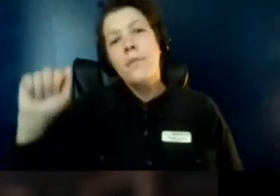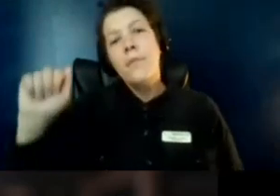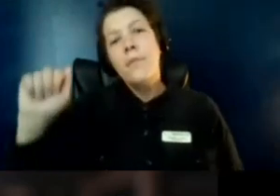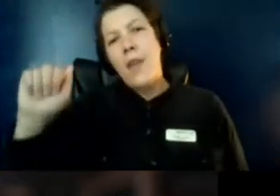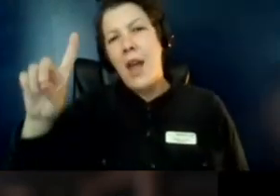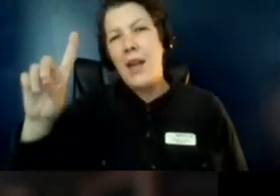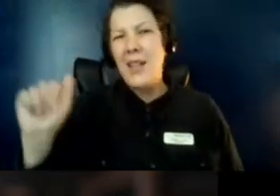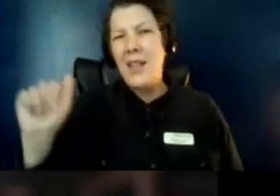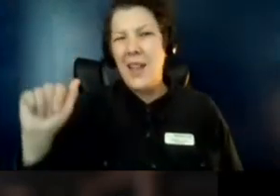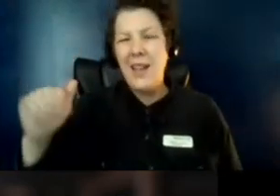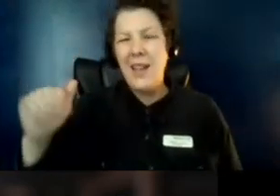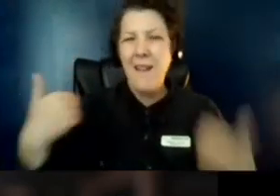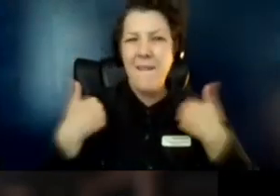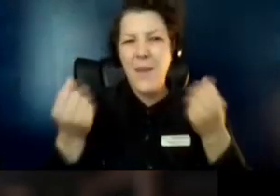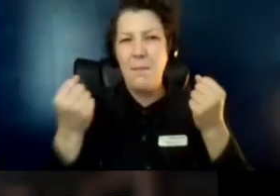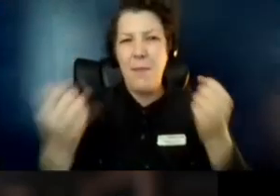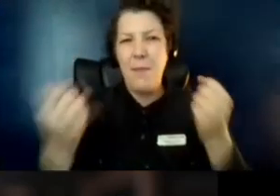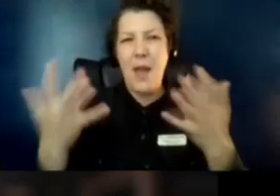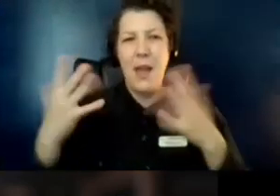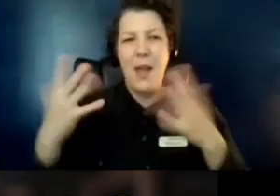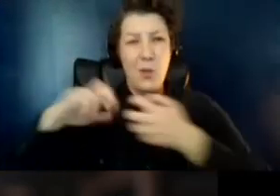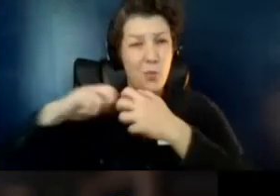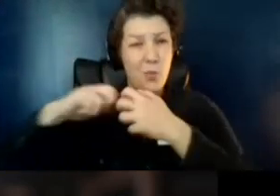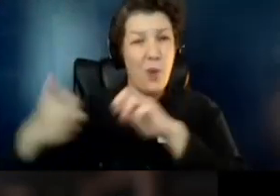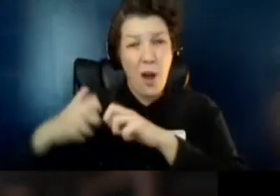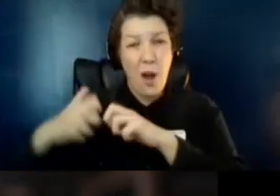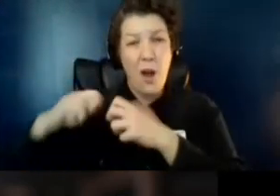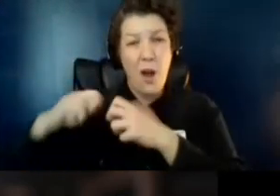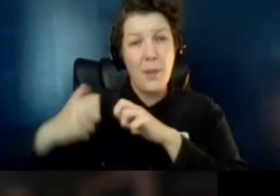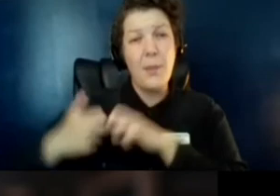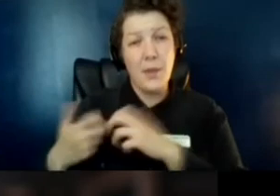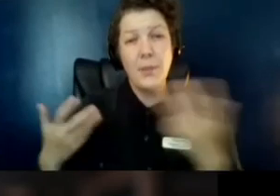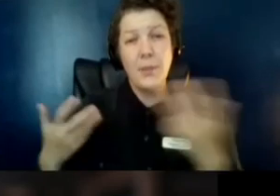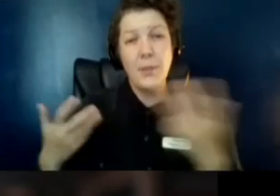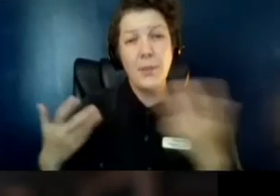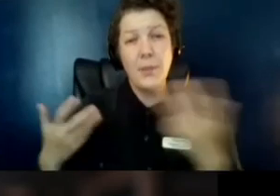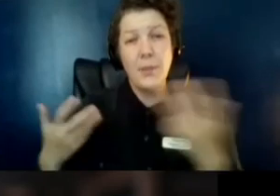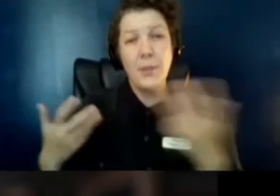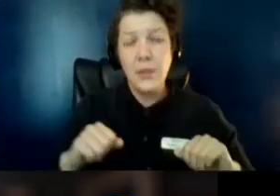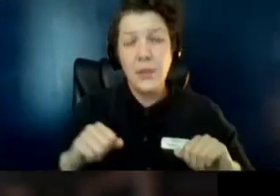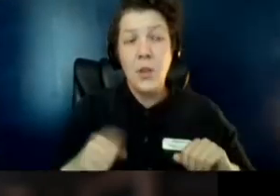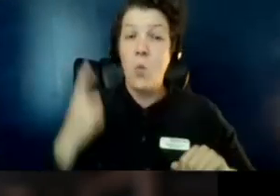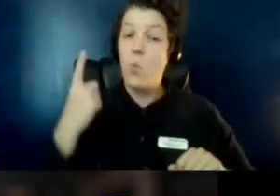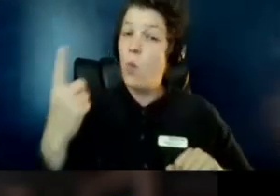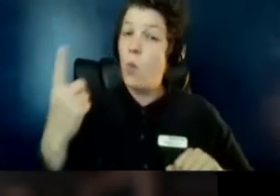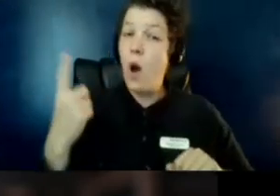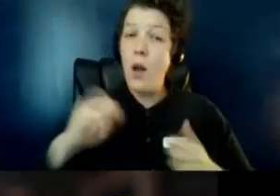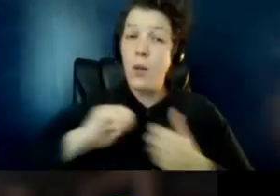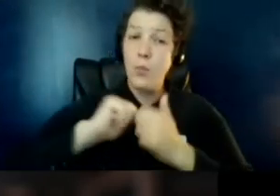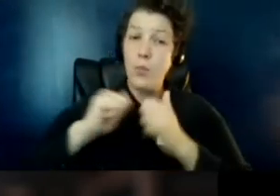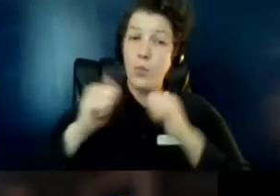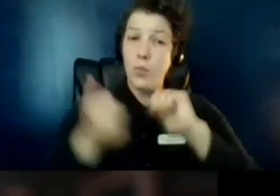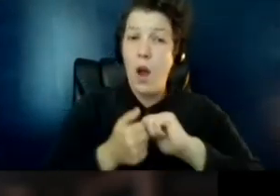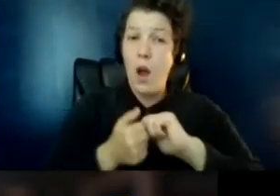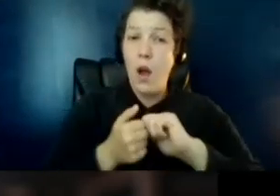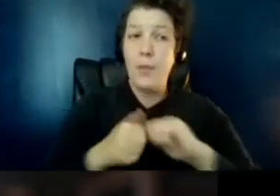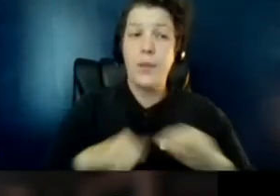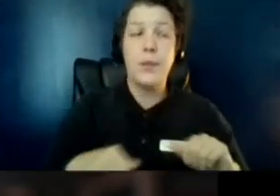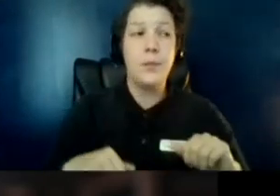levels. One that is that until robos versus dominoes, it wasn't considered for the web.